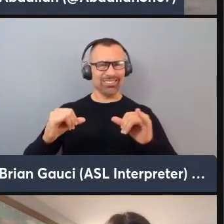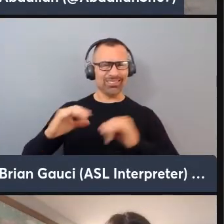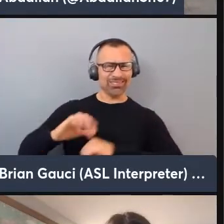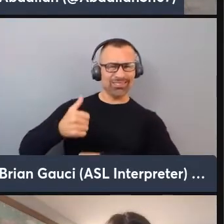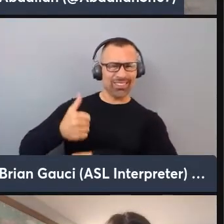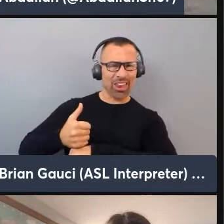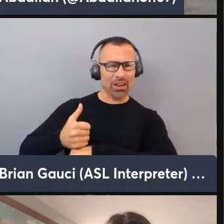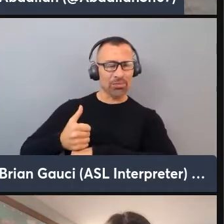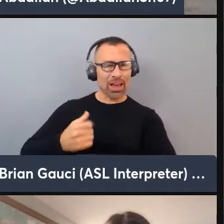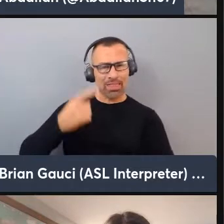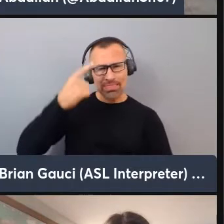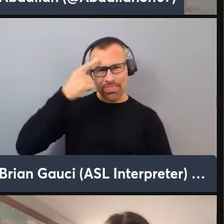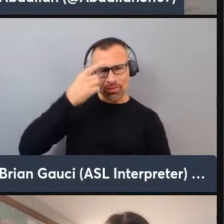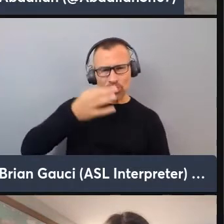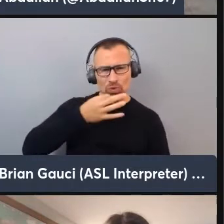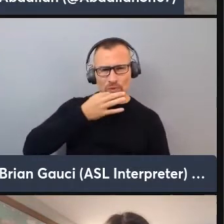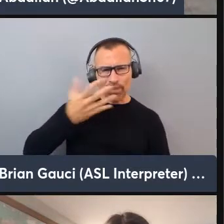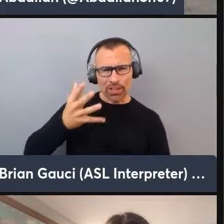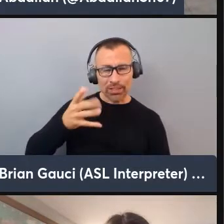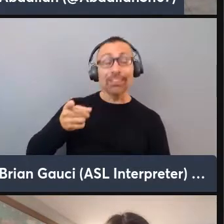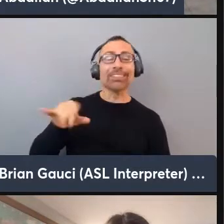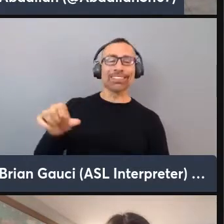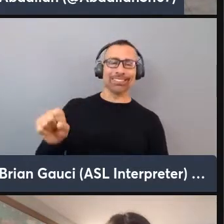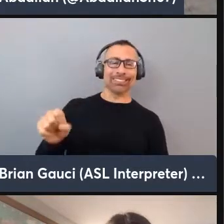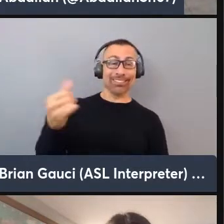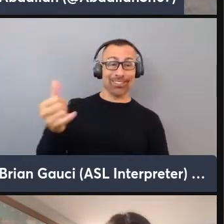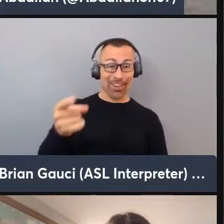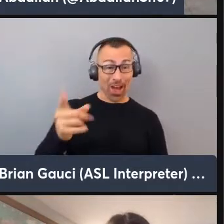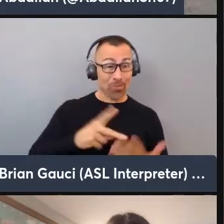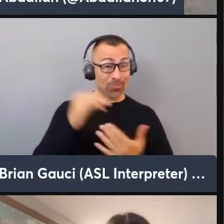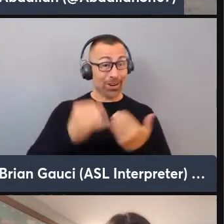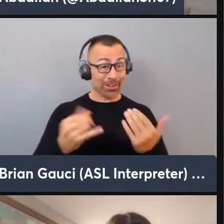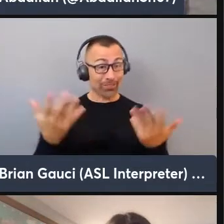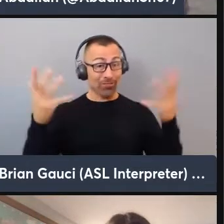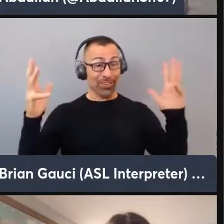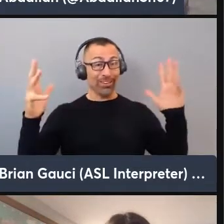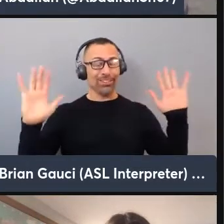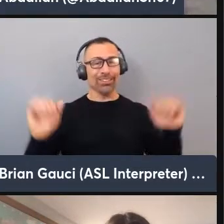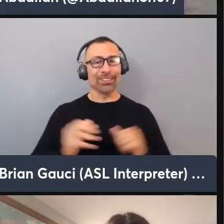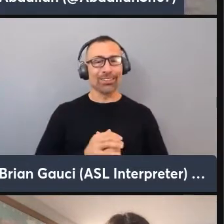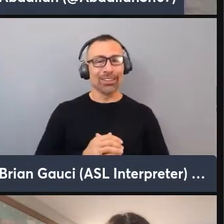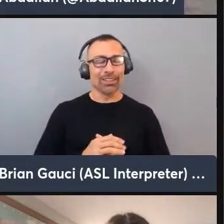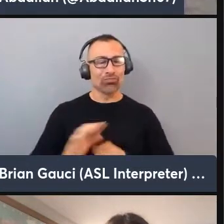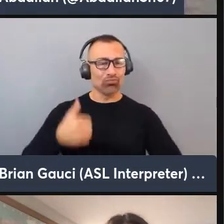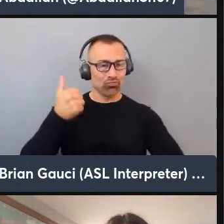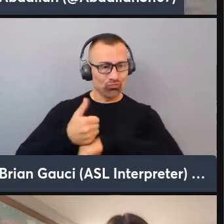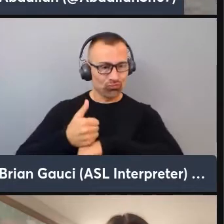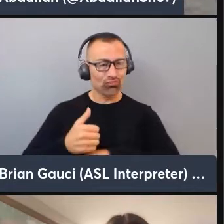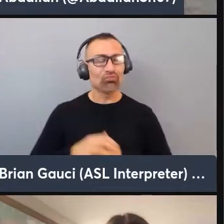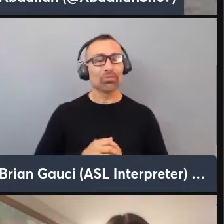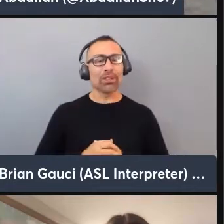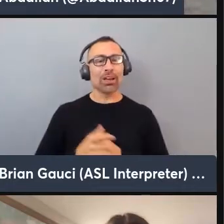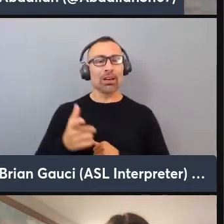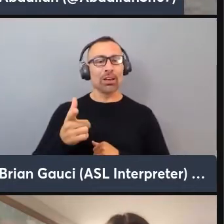Yep, and now, since my project is now set up locally, I still don't have my cloud resources for authentication created yet.